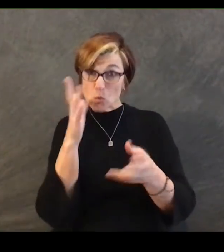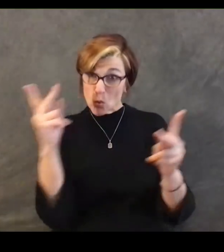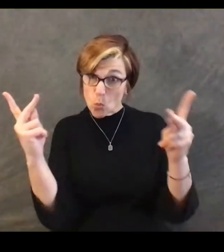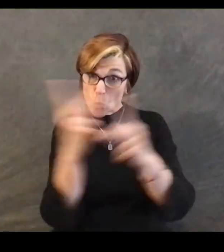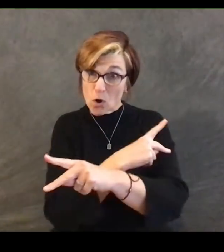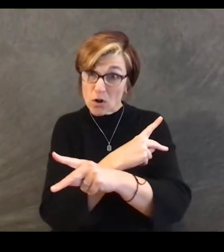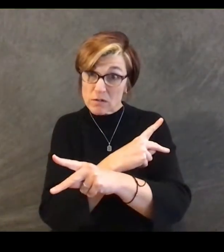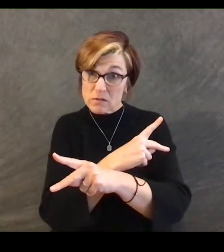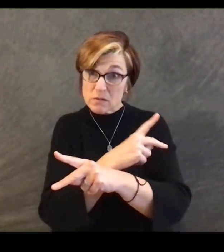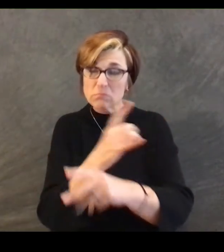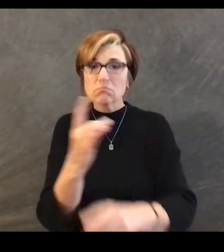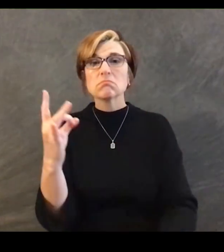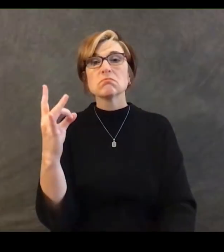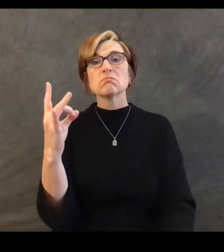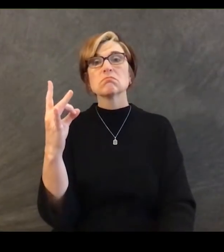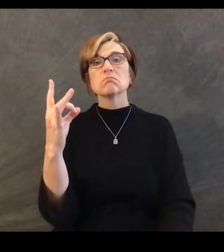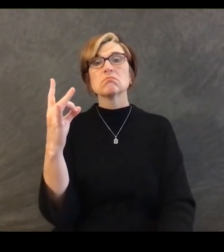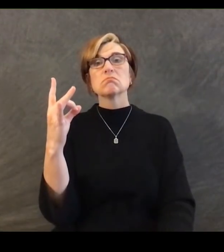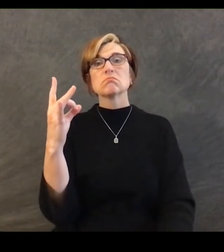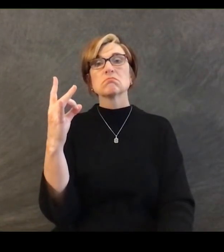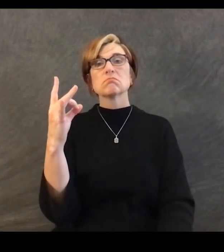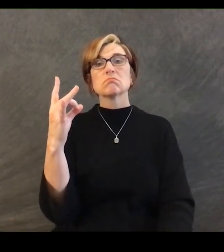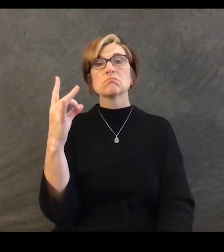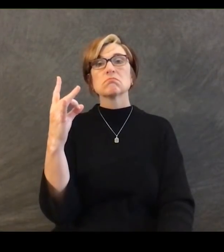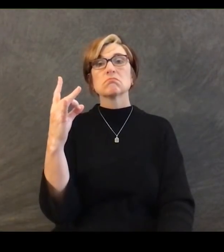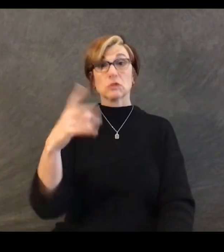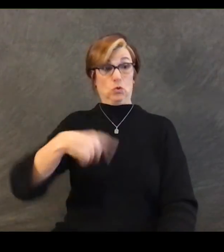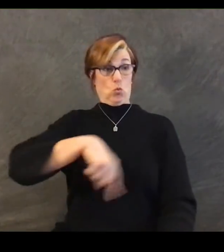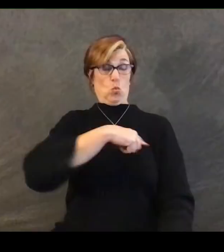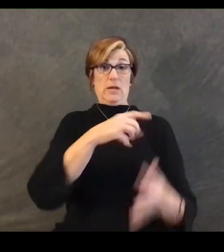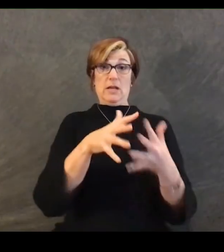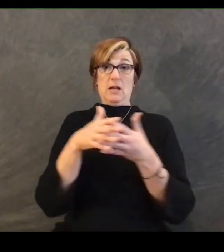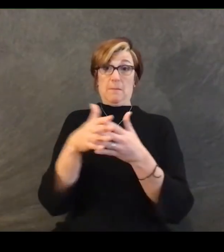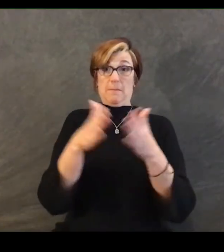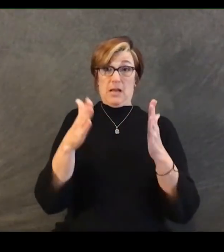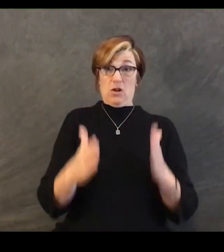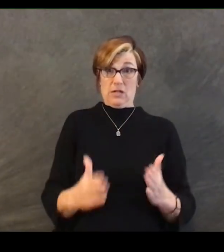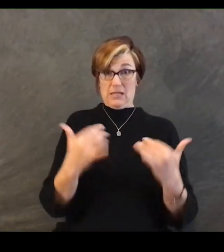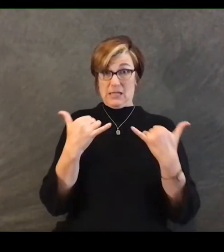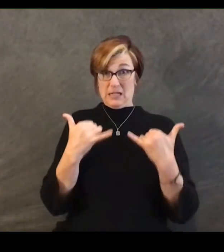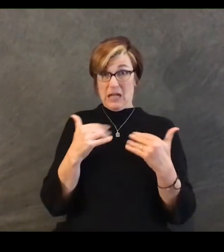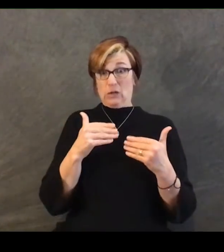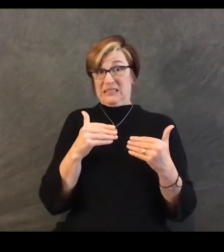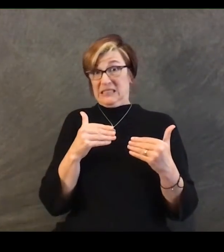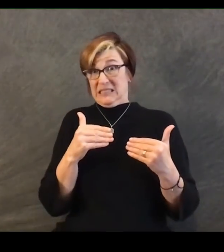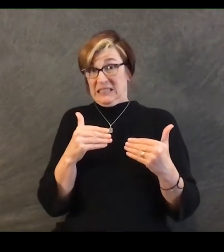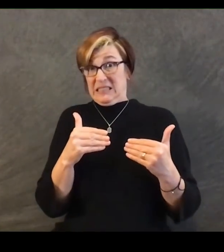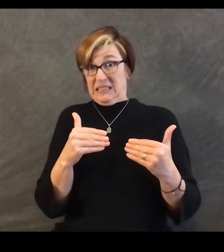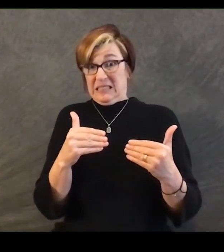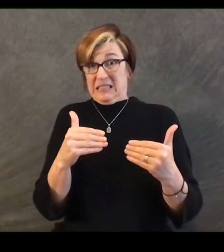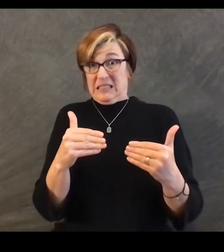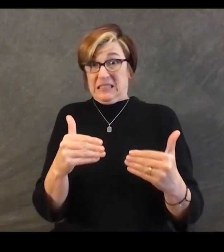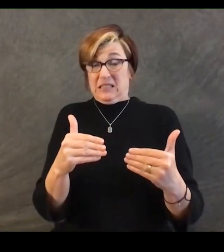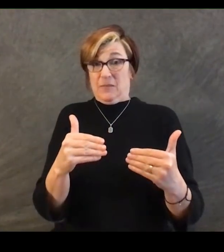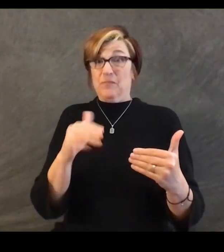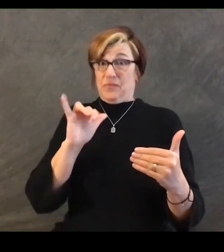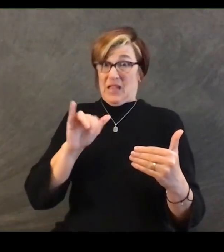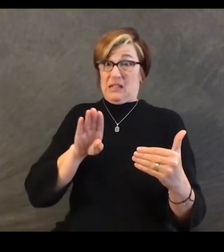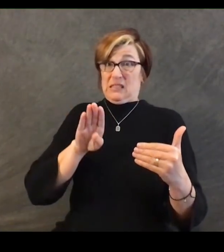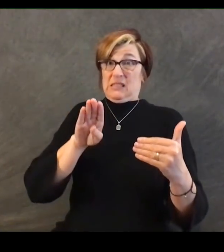face a difficult few weeks as we approach that that really important day